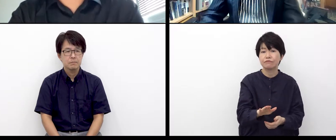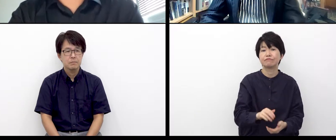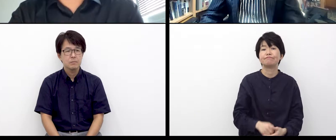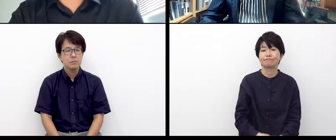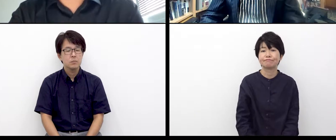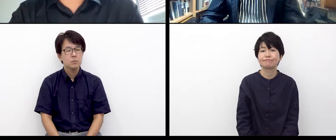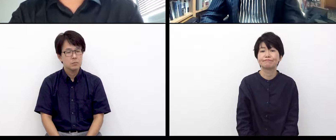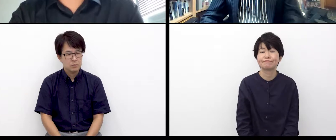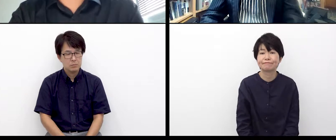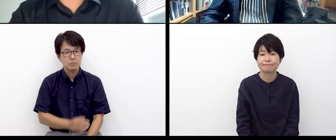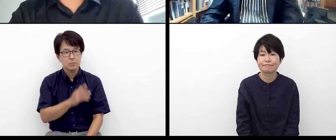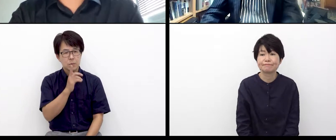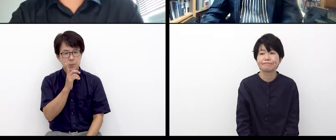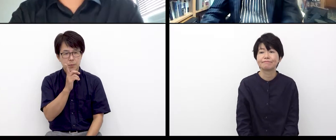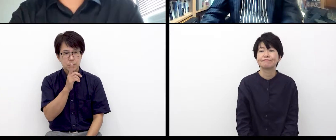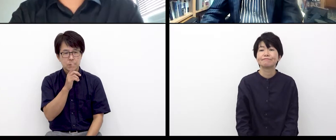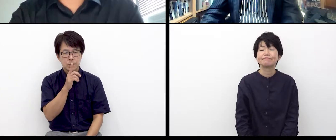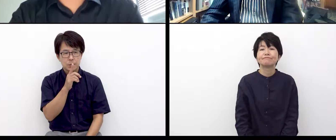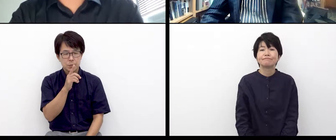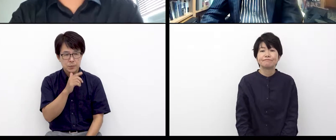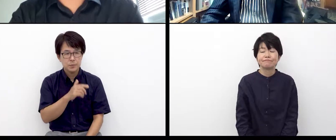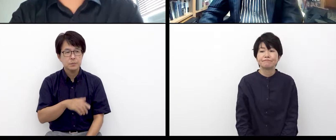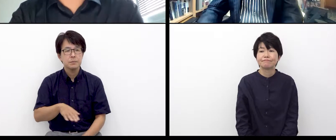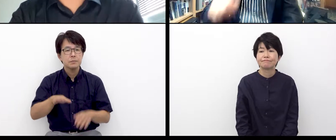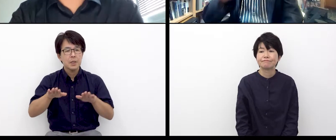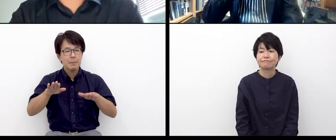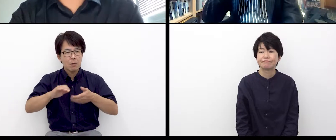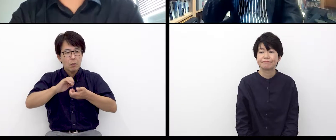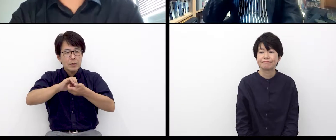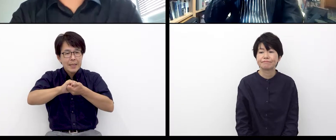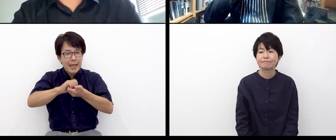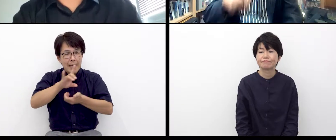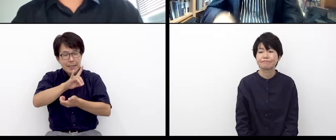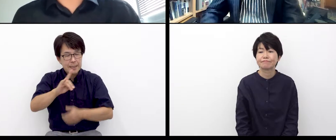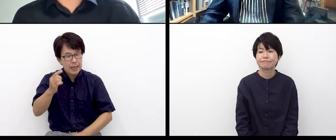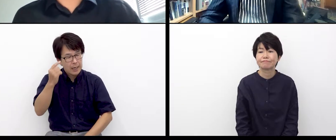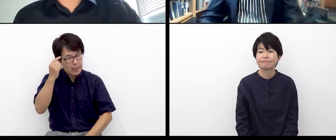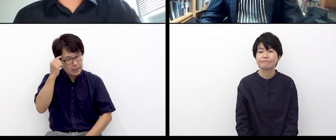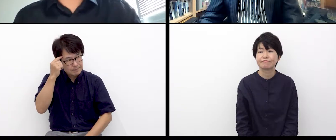Based on that definition, so,